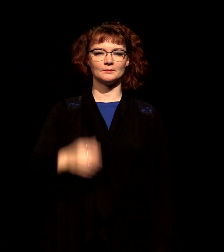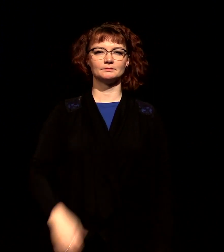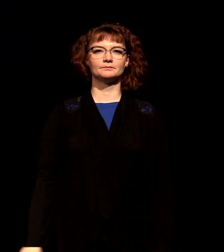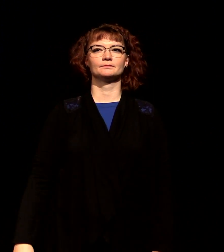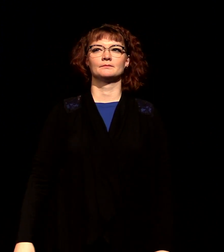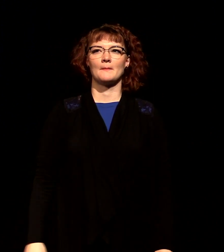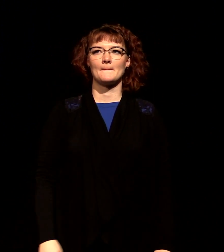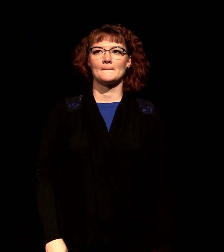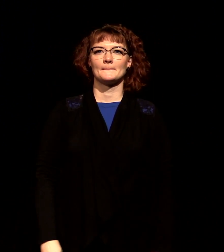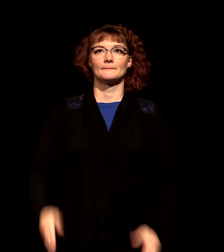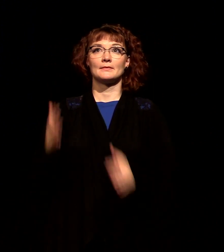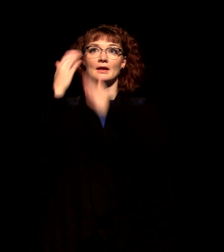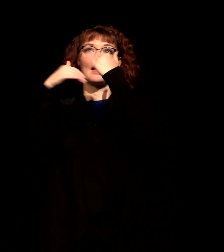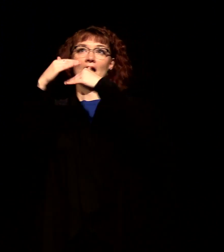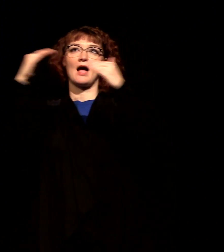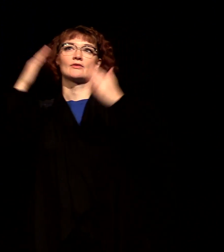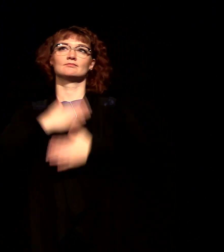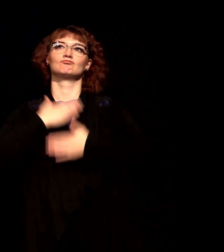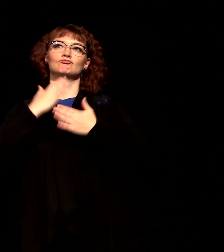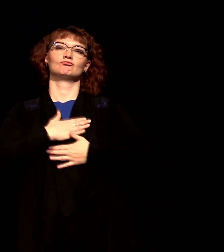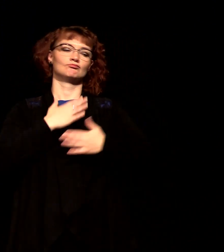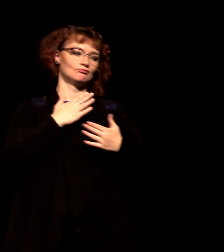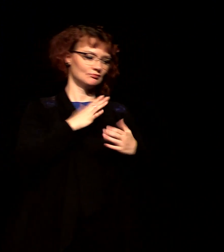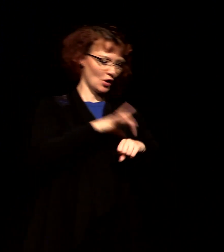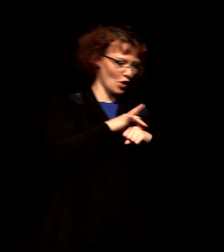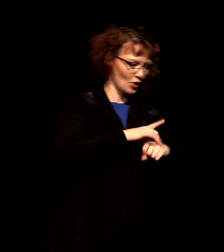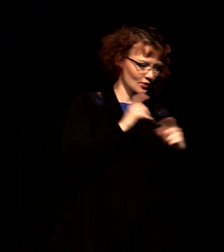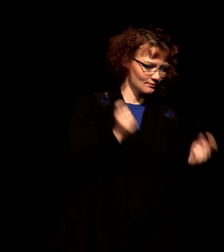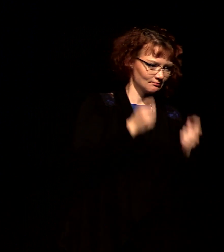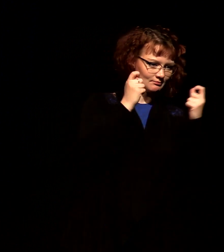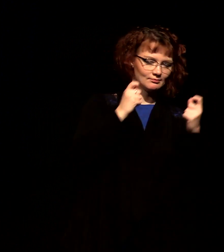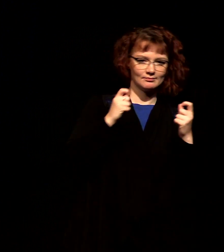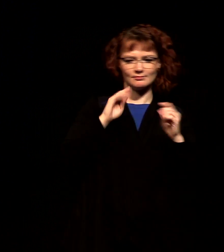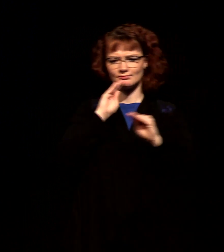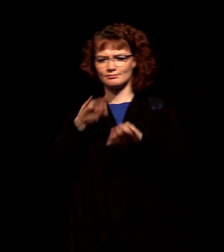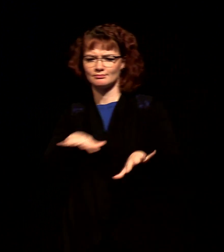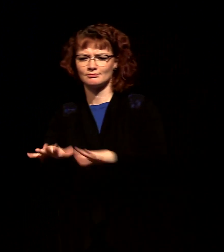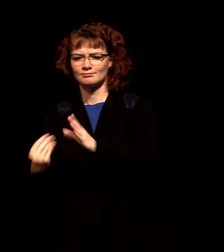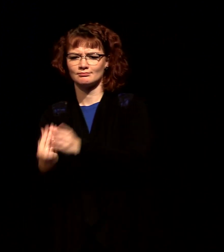an Oregonian, I'm not really an outdoorsy person, I don't hike,